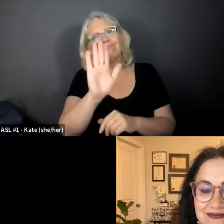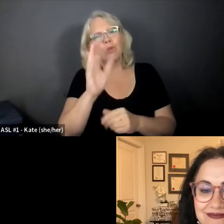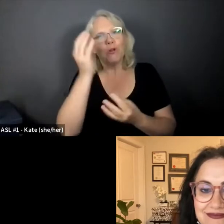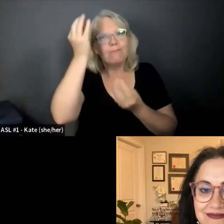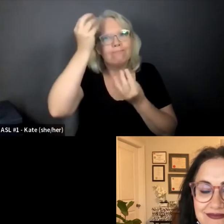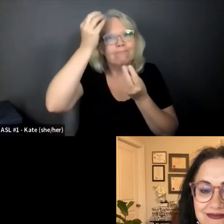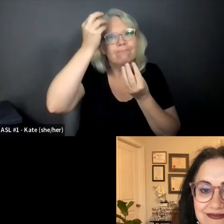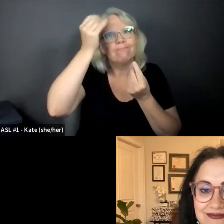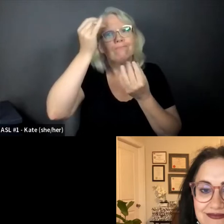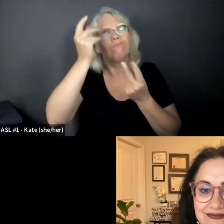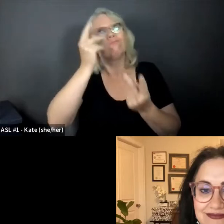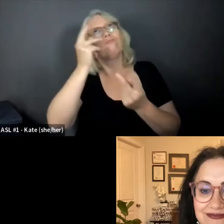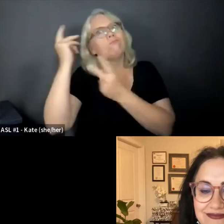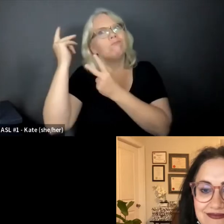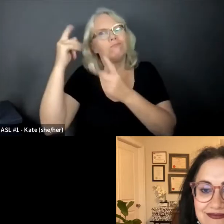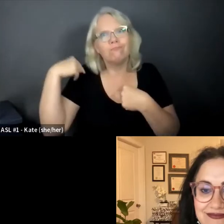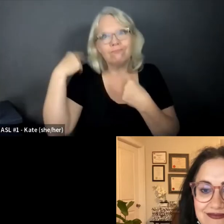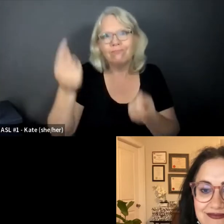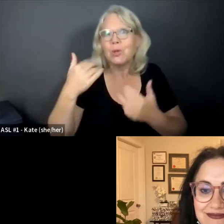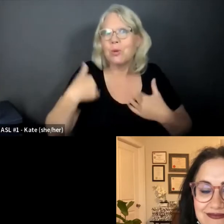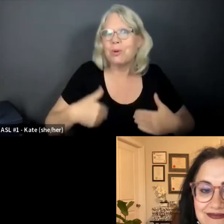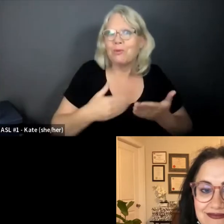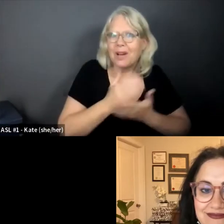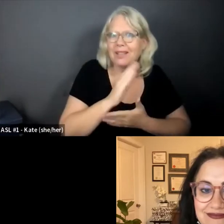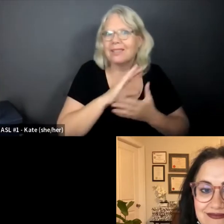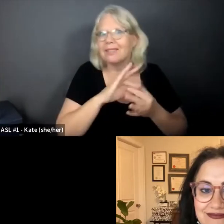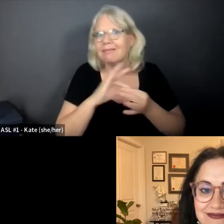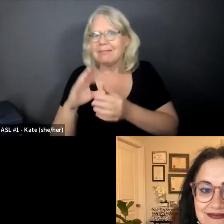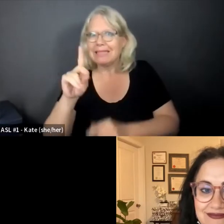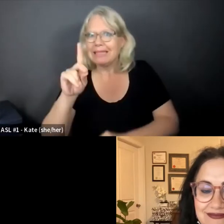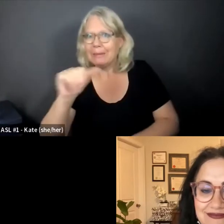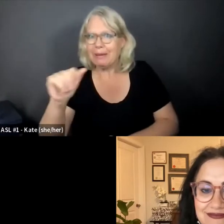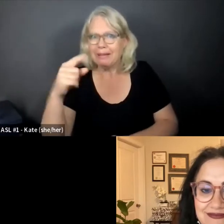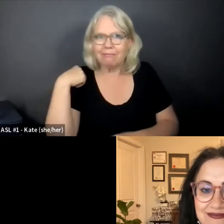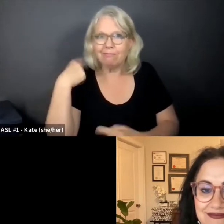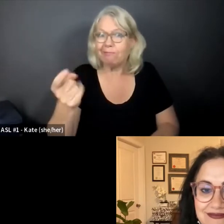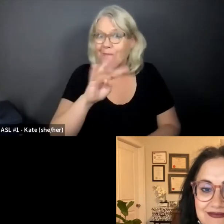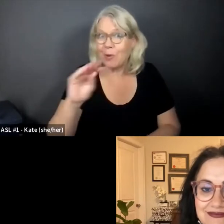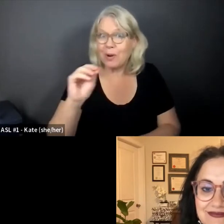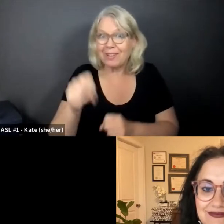ON HUMAN RIGHTS AND DISABILITY OVER THE LAST 40 YEARS.